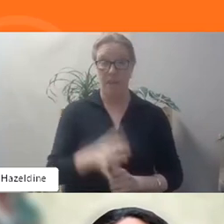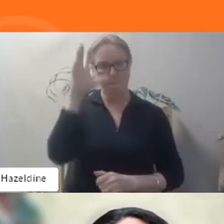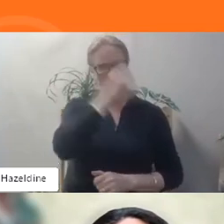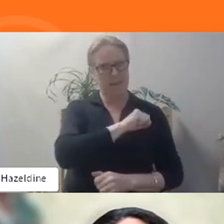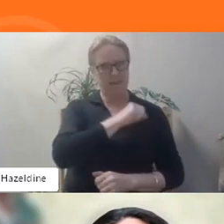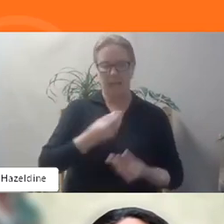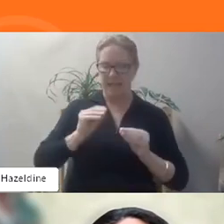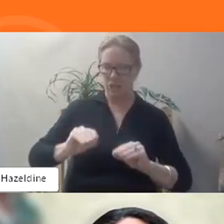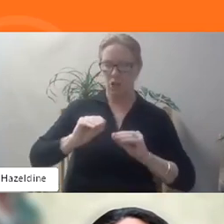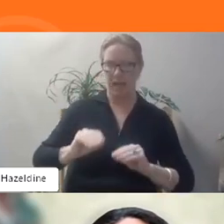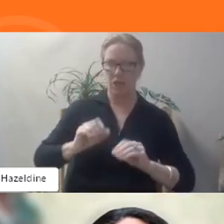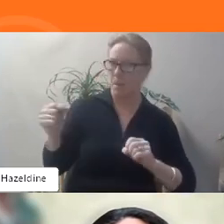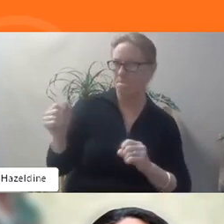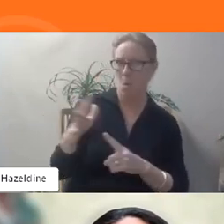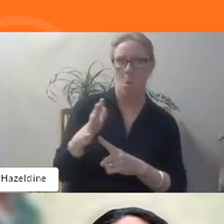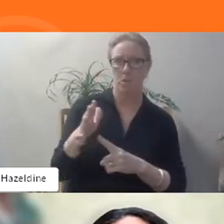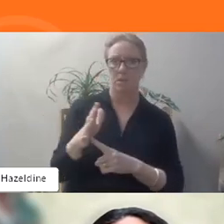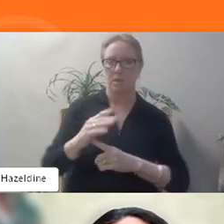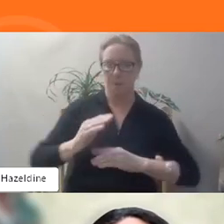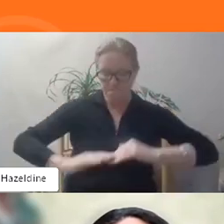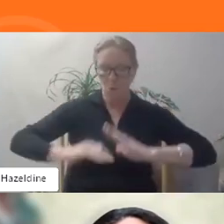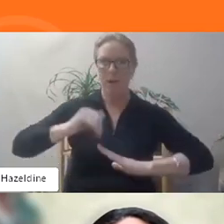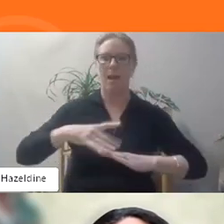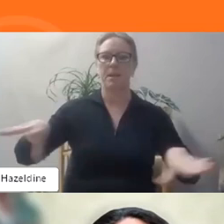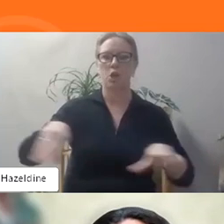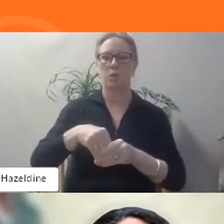plays a pivotal role in building inclusive communities. Inclusion